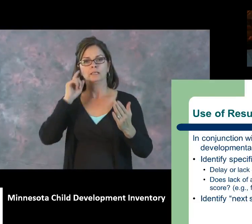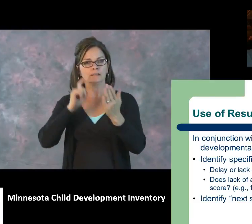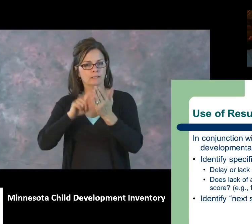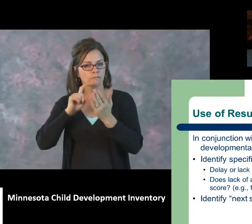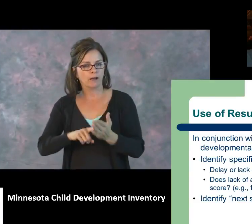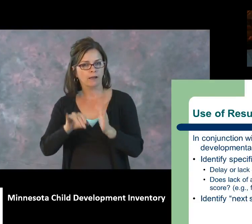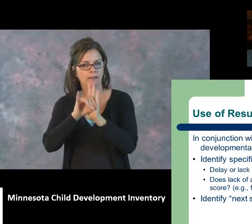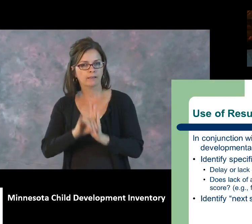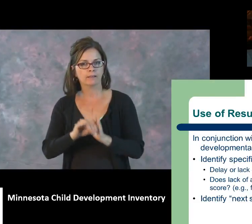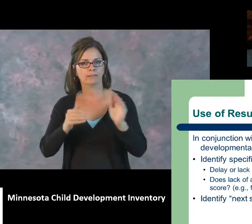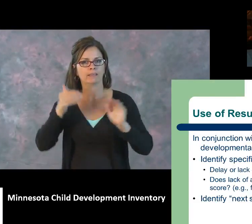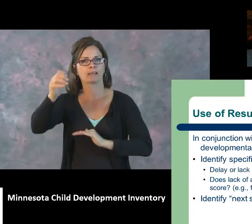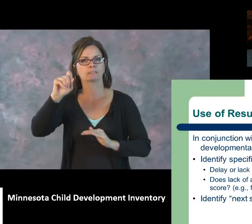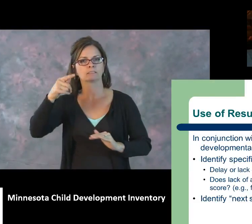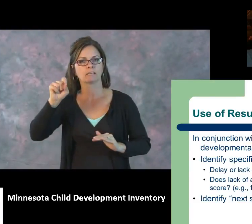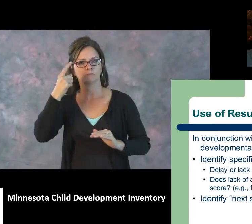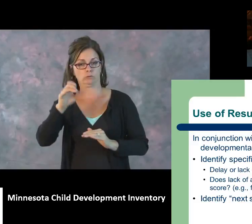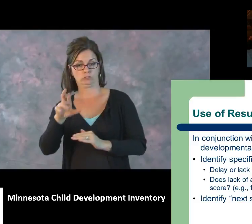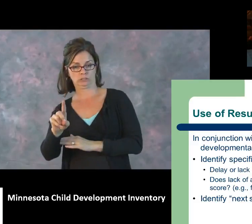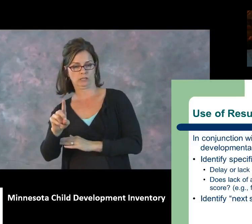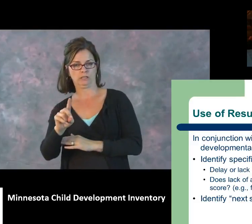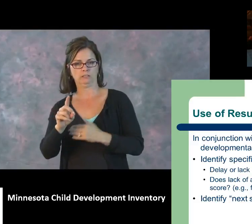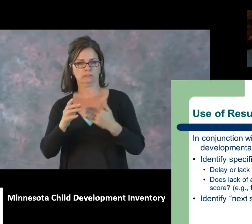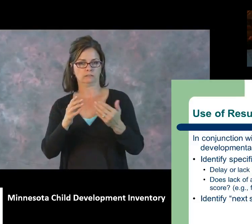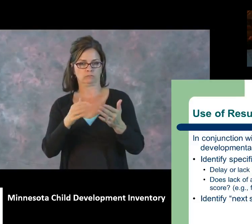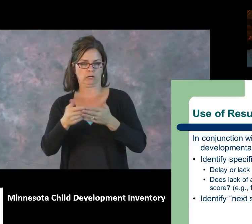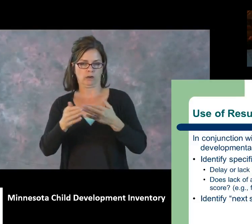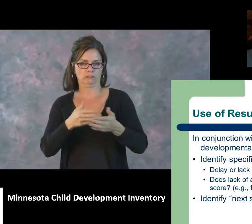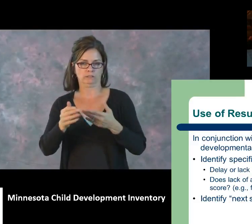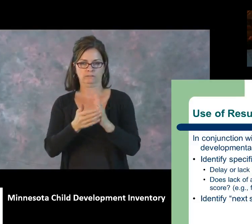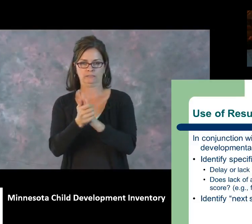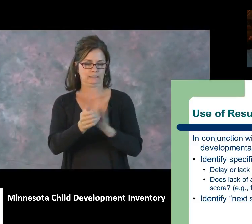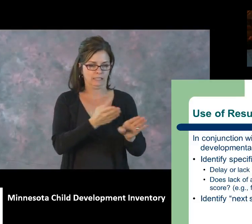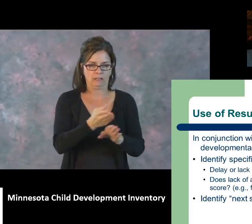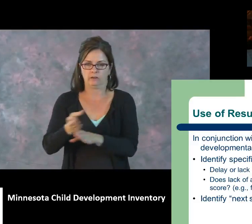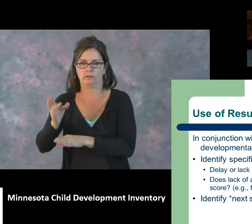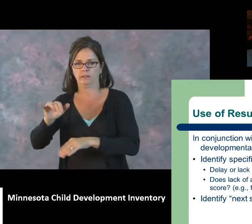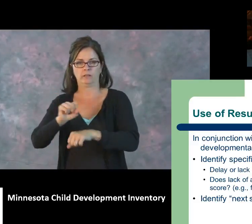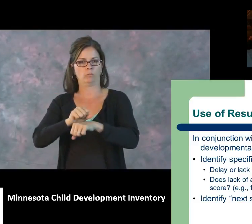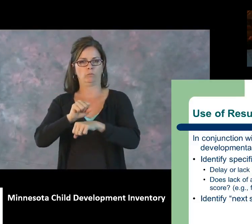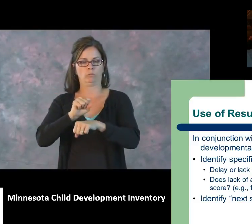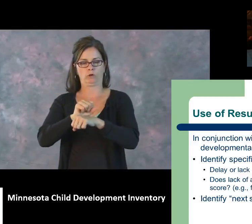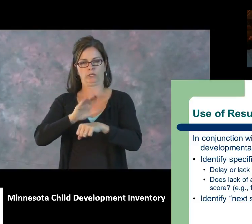in whatever skill areas that you're working on.